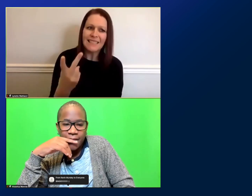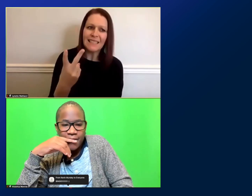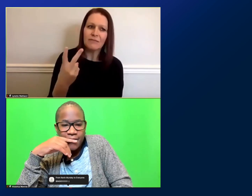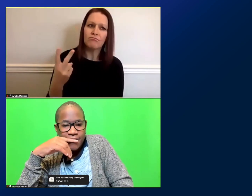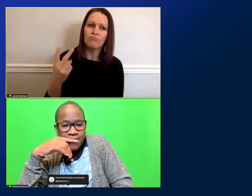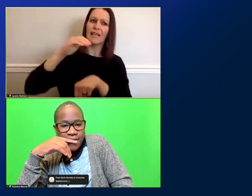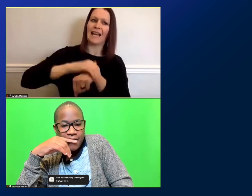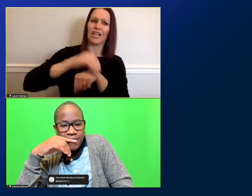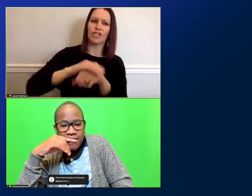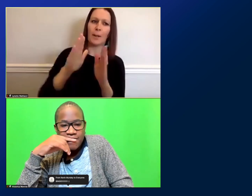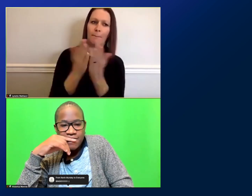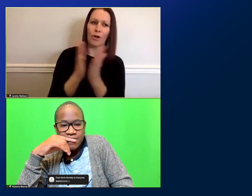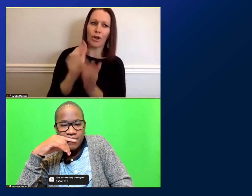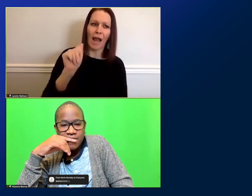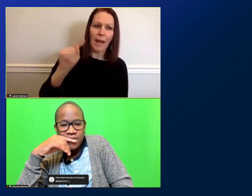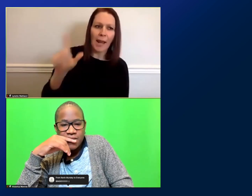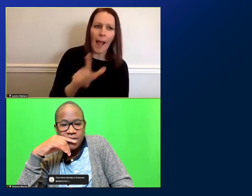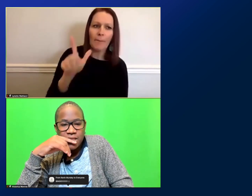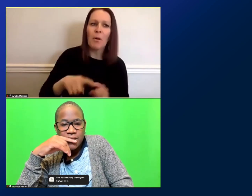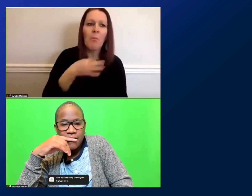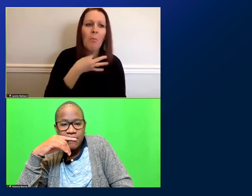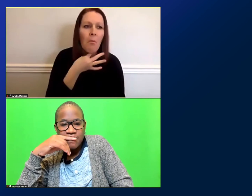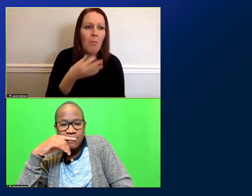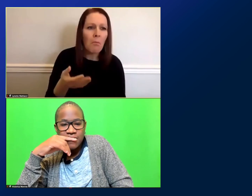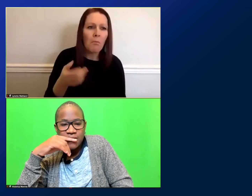there are a lot of english books at the library do you think that there should be more